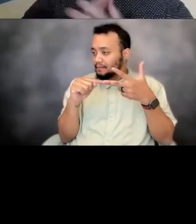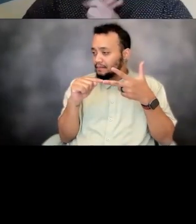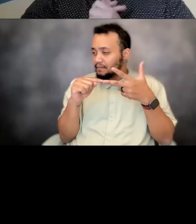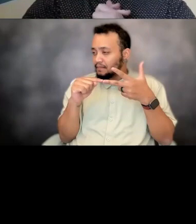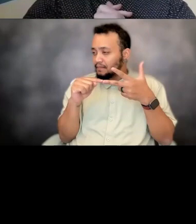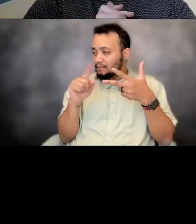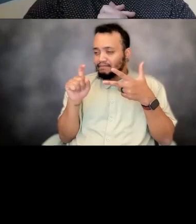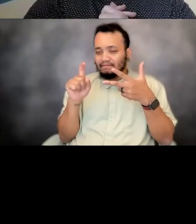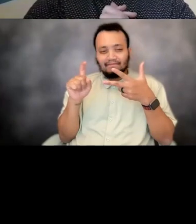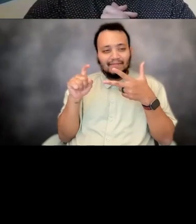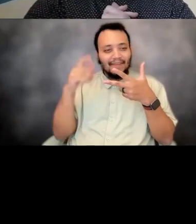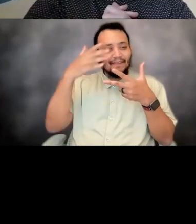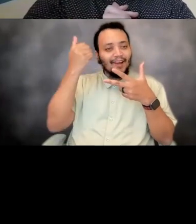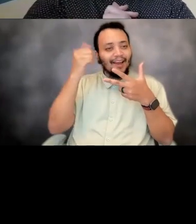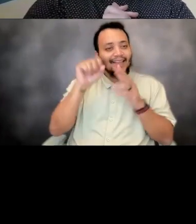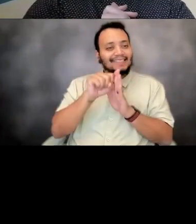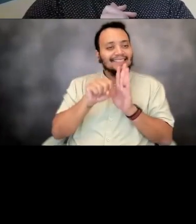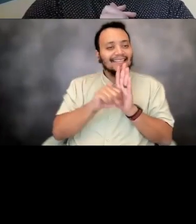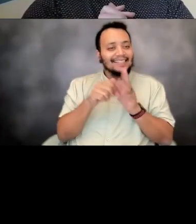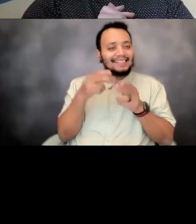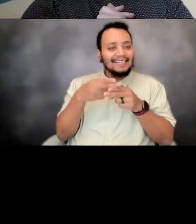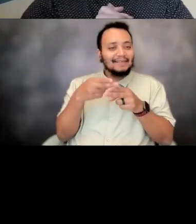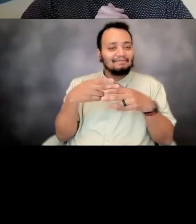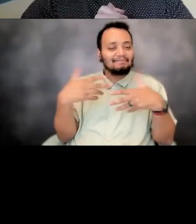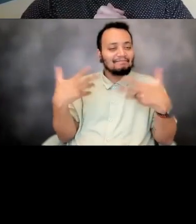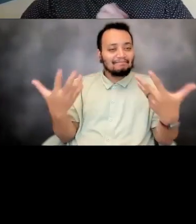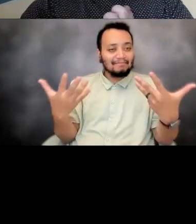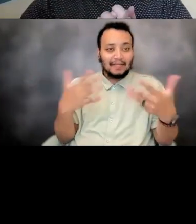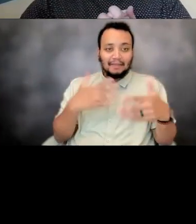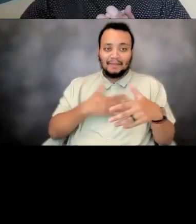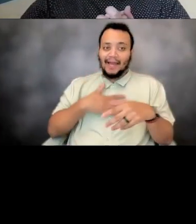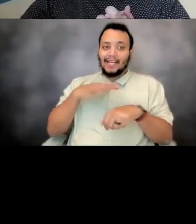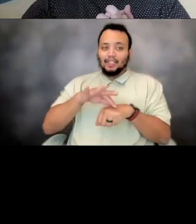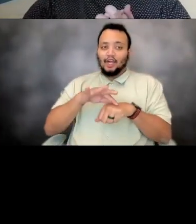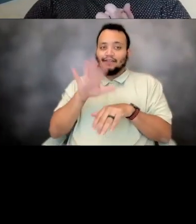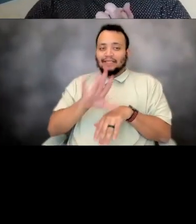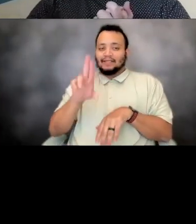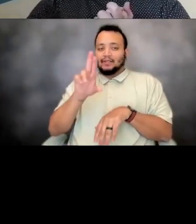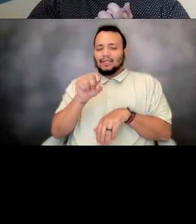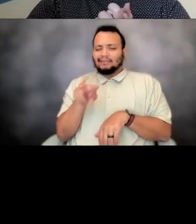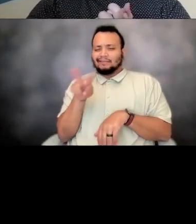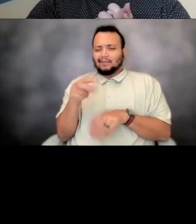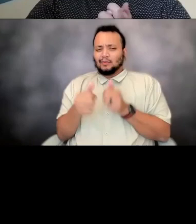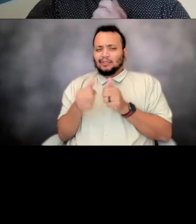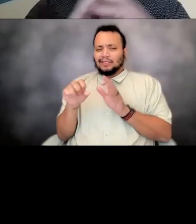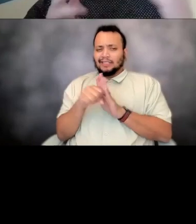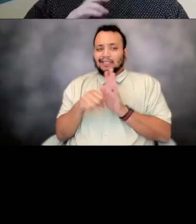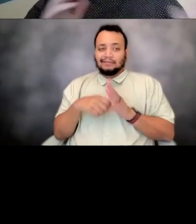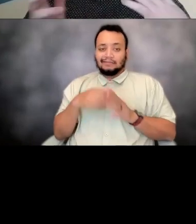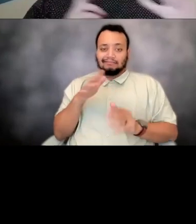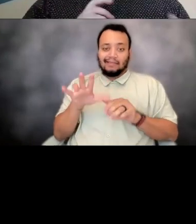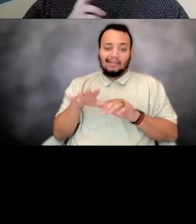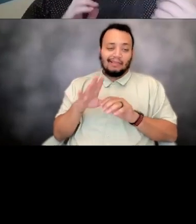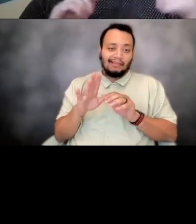whatever state that is, y'all, my geography's bad, but I, you know, again, this,